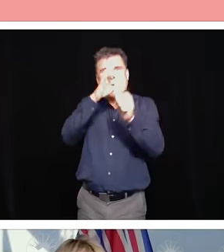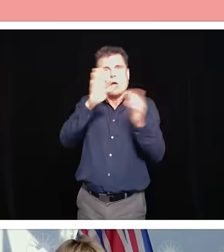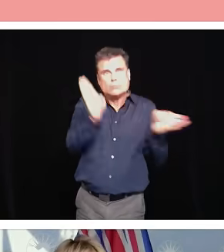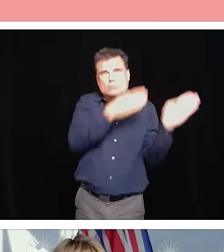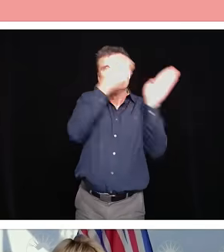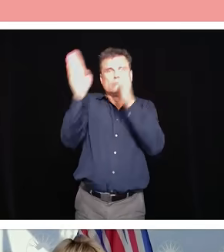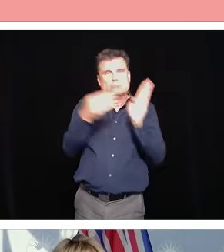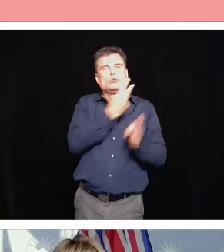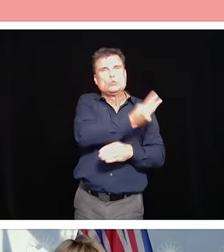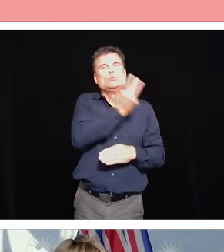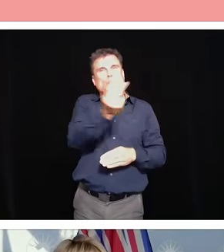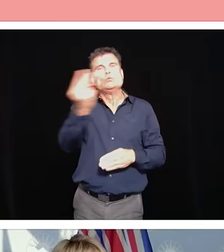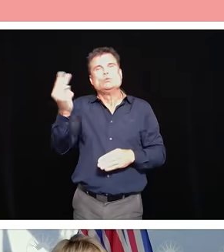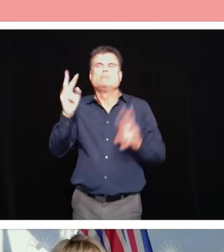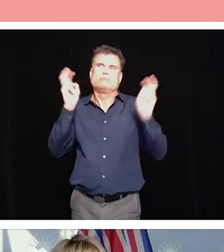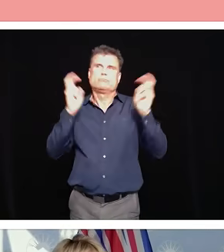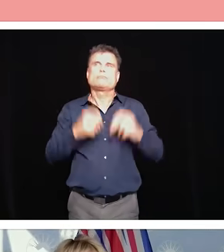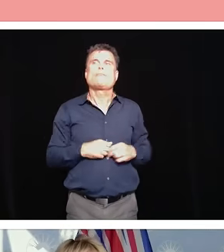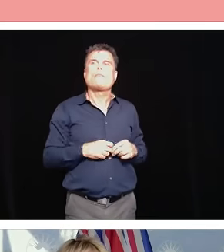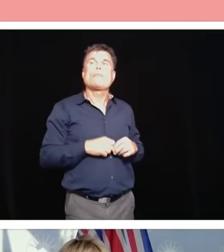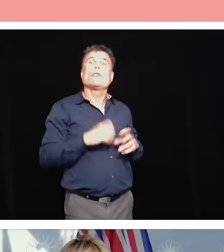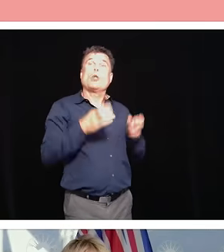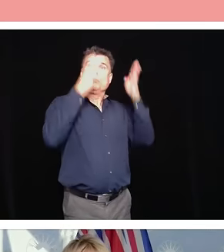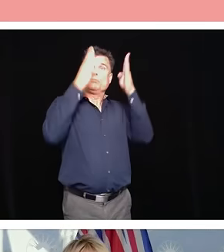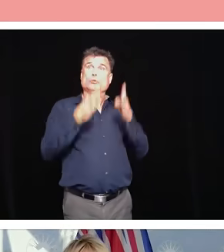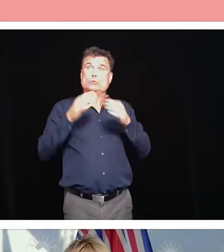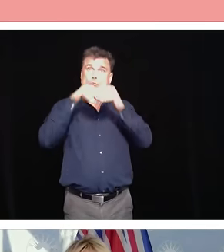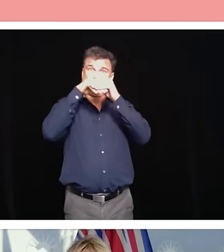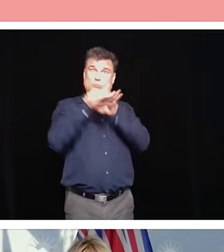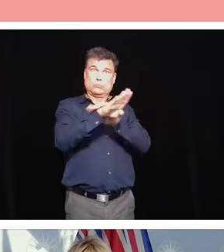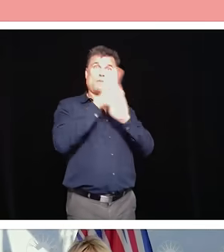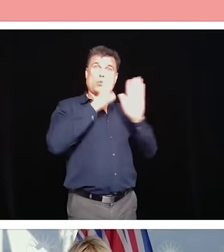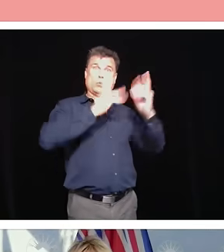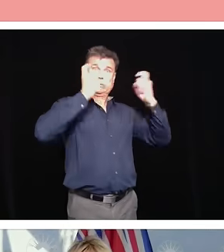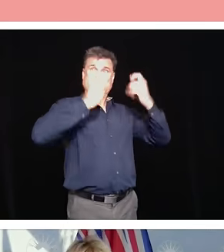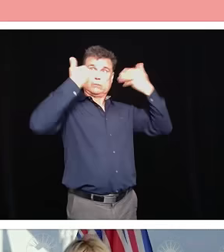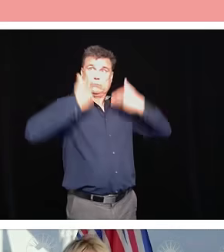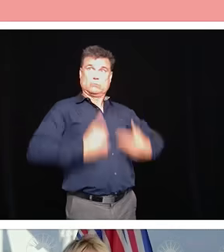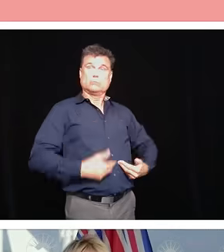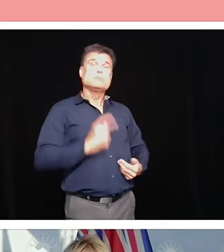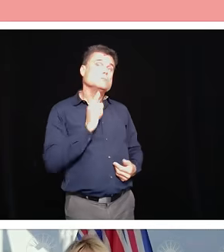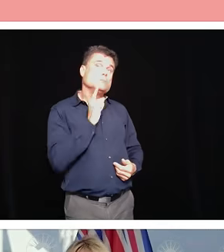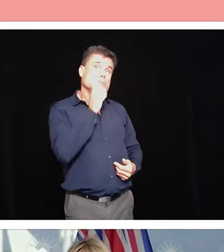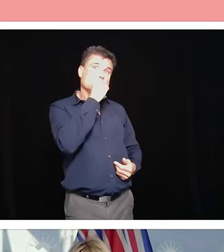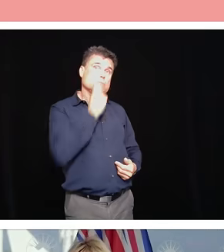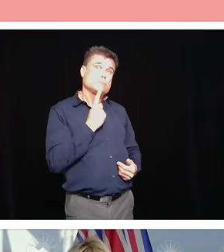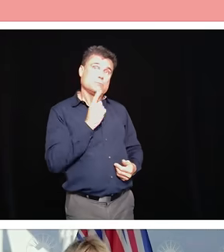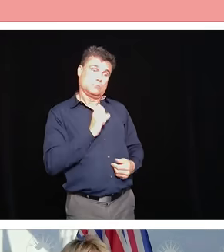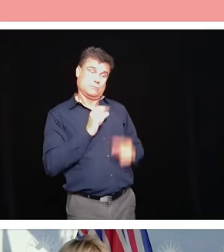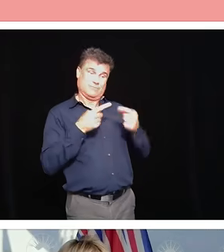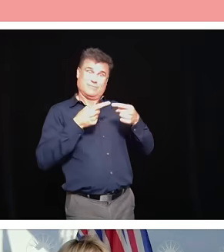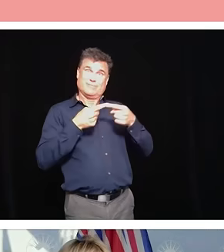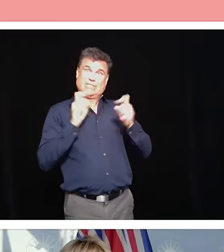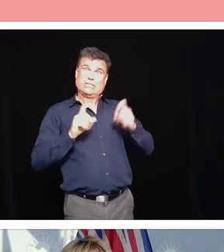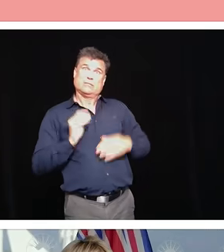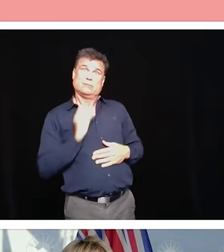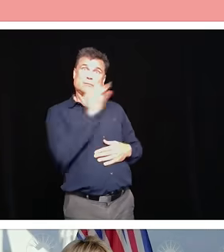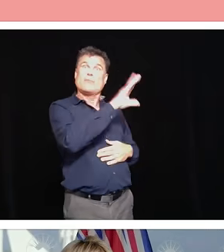right now. Where we are seeing people being exposed and these are things we've been looking at in terms